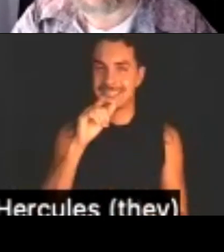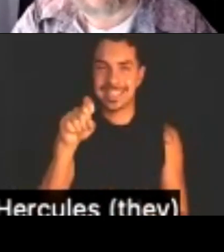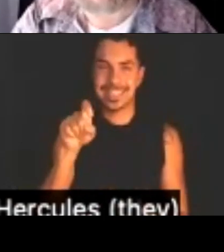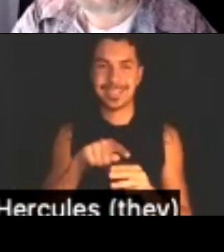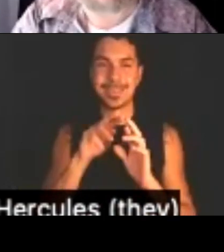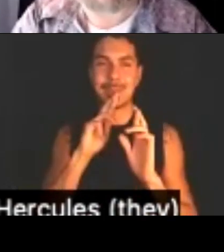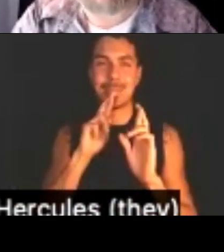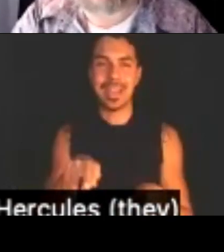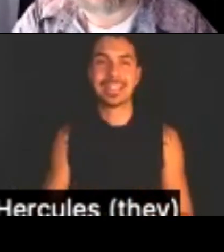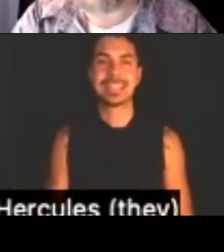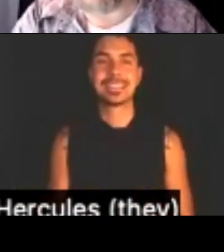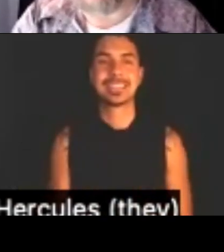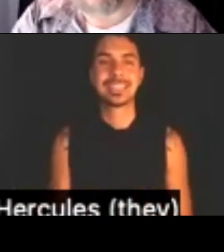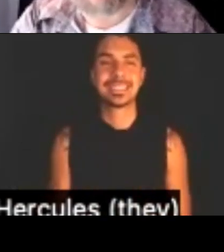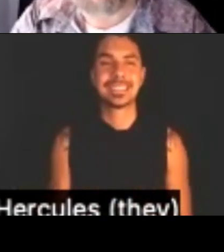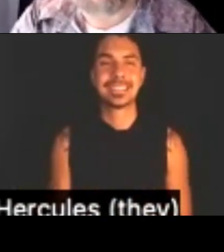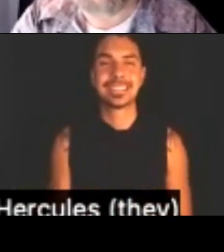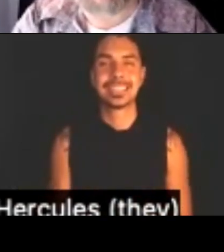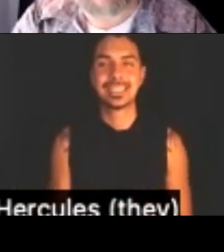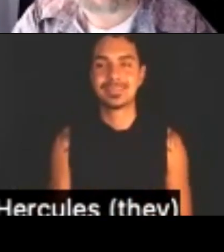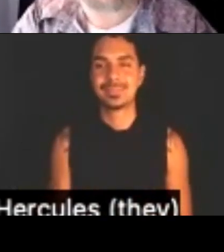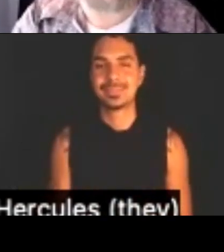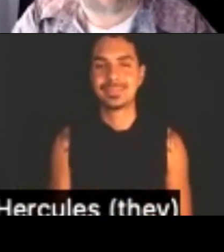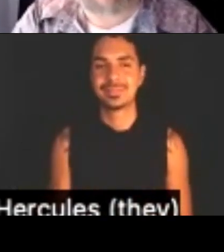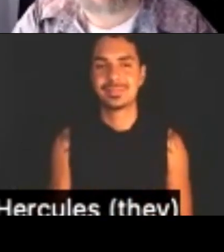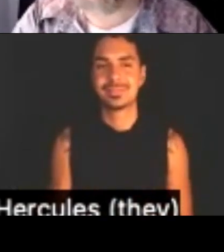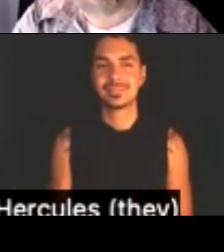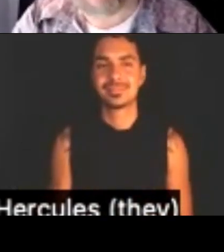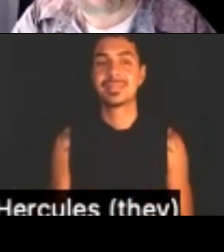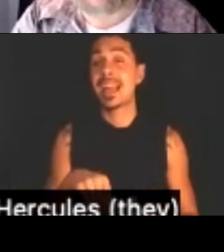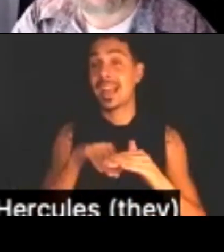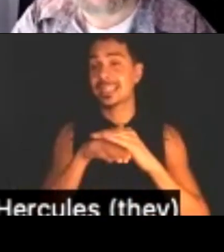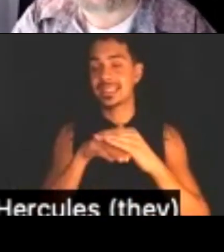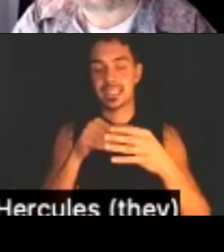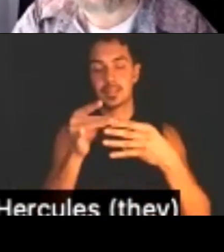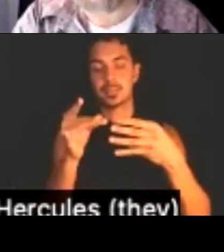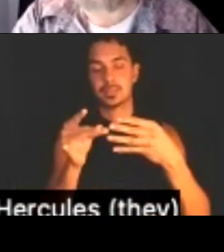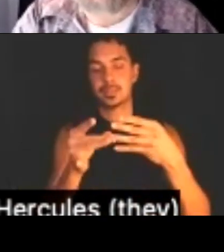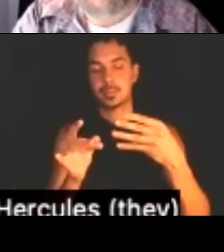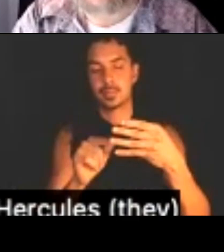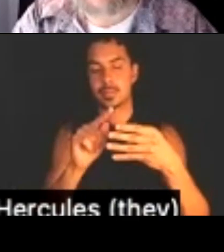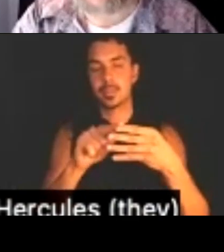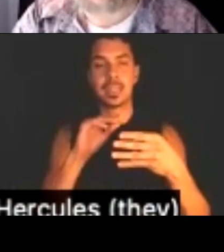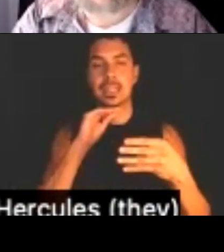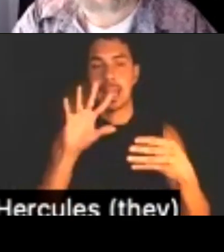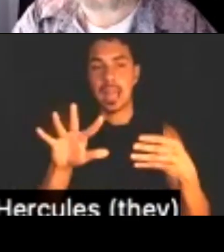So the options just for folks for access are none, one to three clients, four to 10 clients,